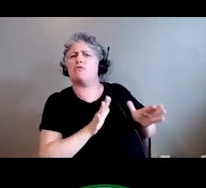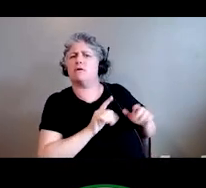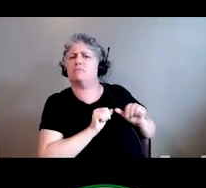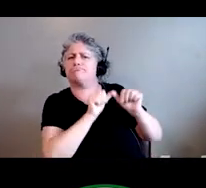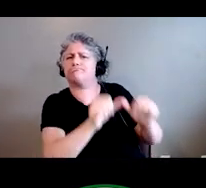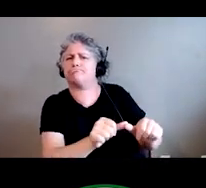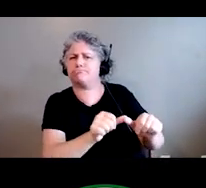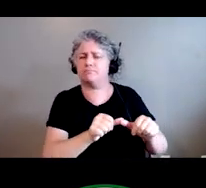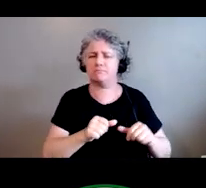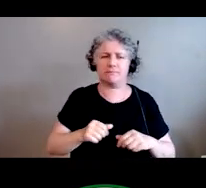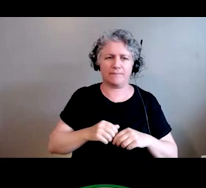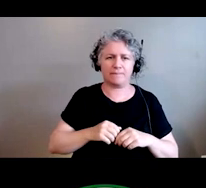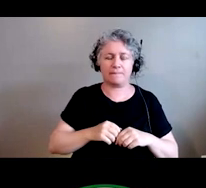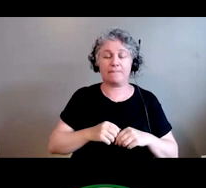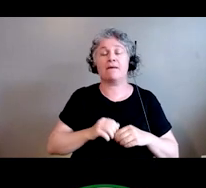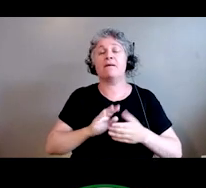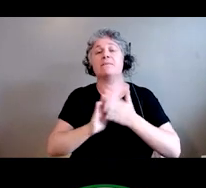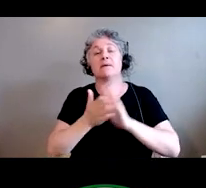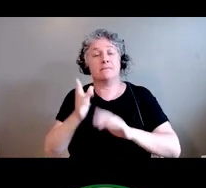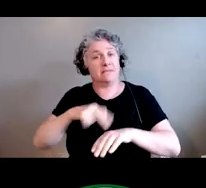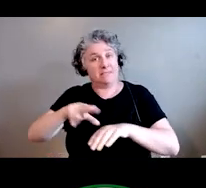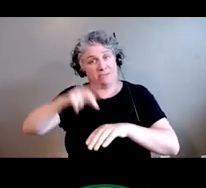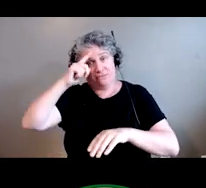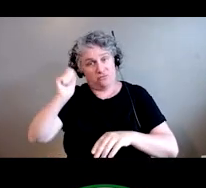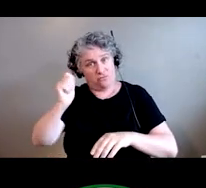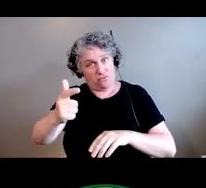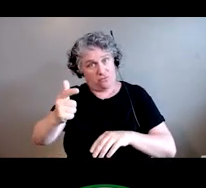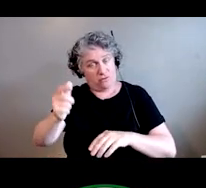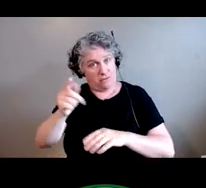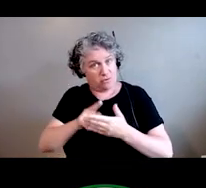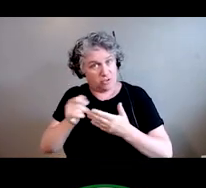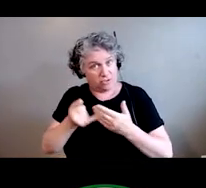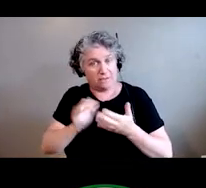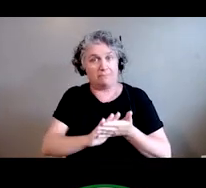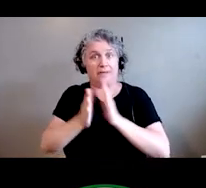assessments of outdoor spaces across the province of BC has really evolved over 5 years through